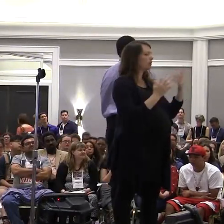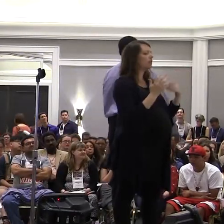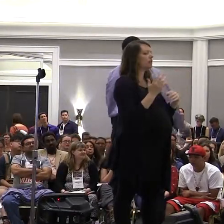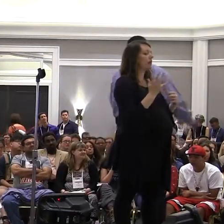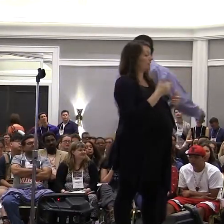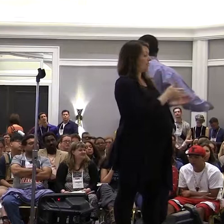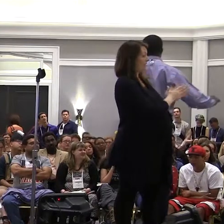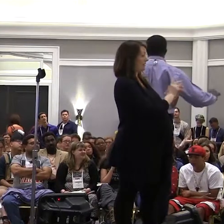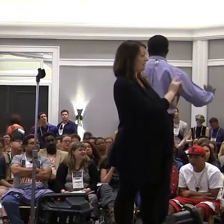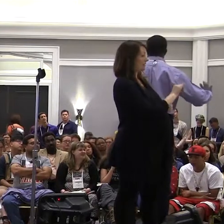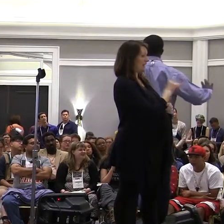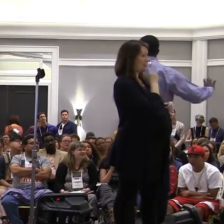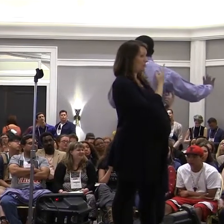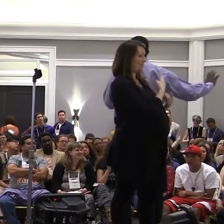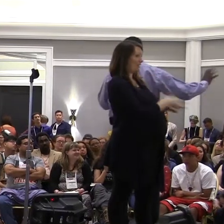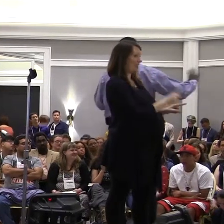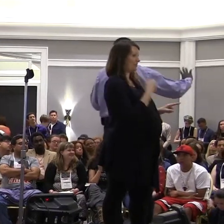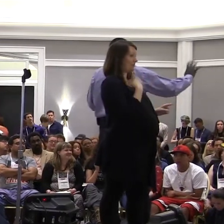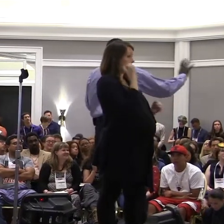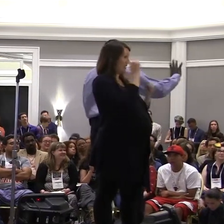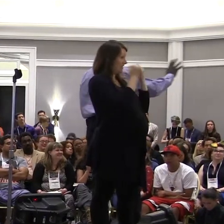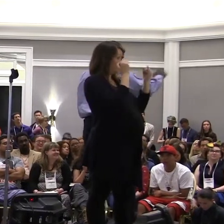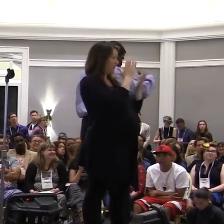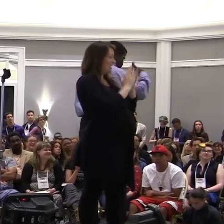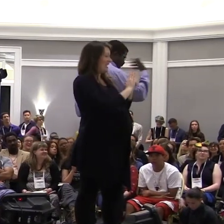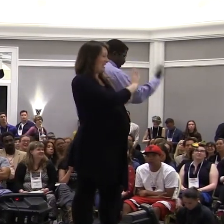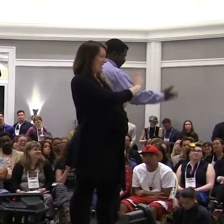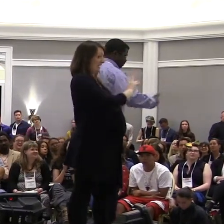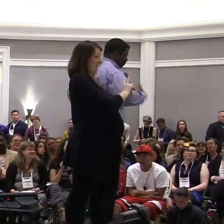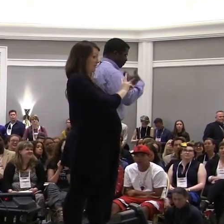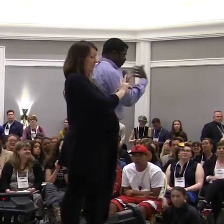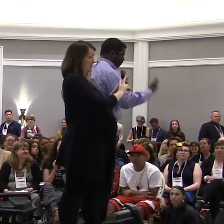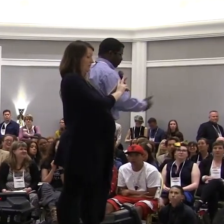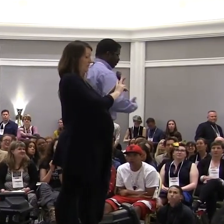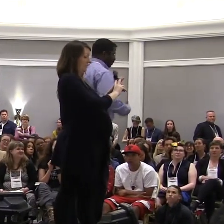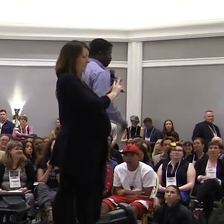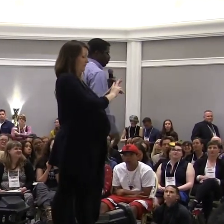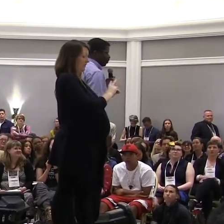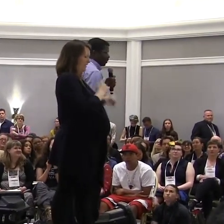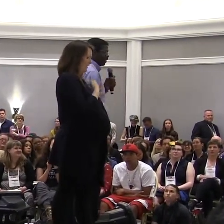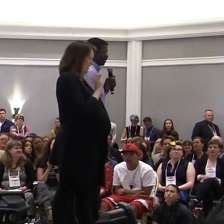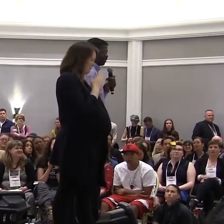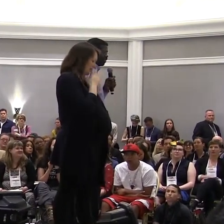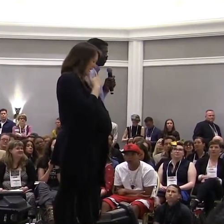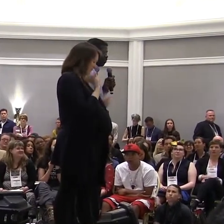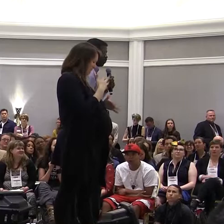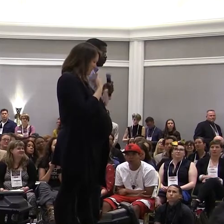because he just--his vocal... he vocally says it's really cool.